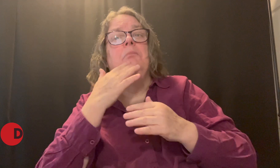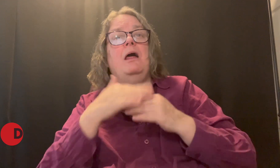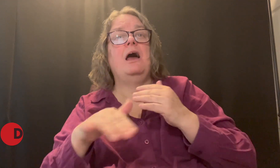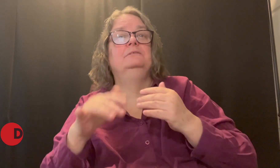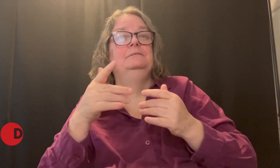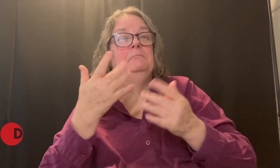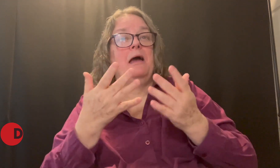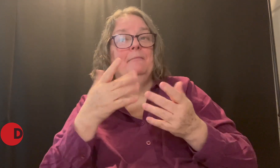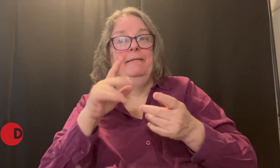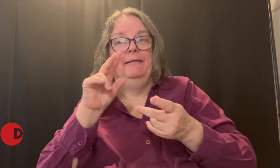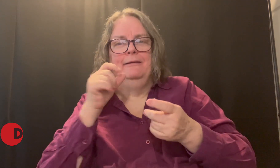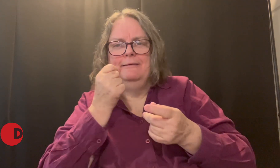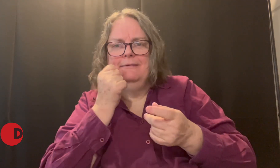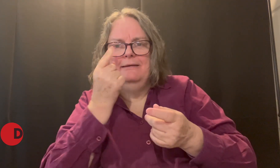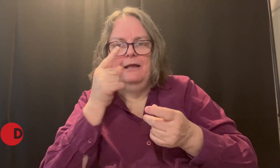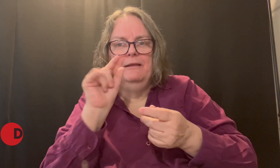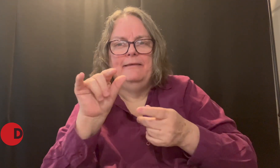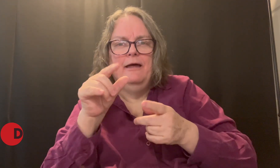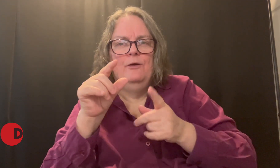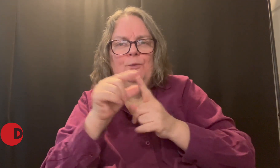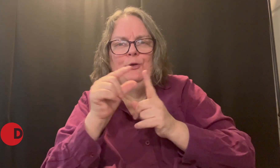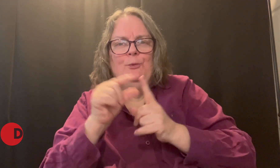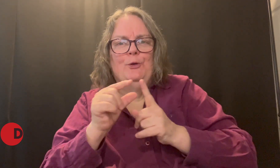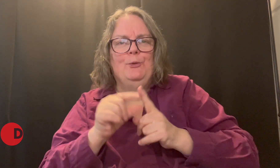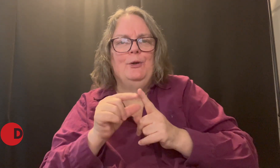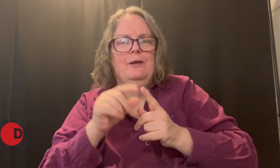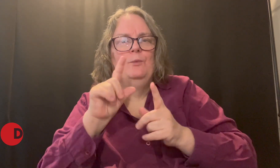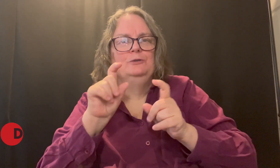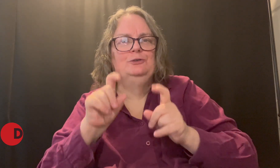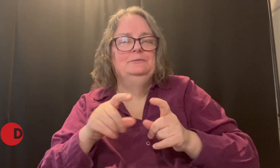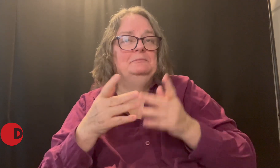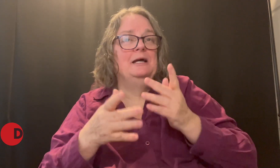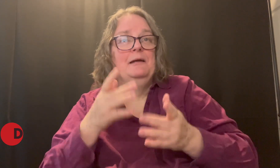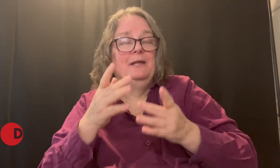I ask that maybe I may not understand words or terminology related